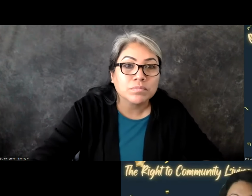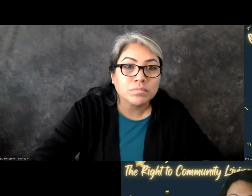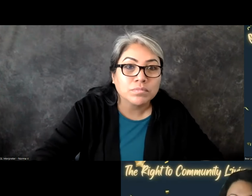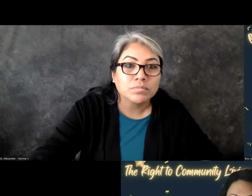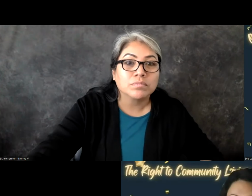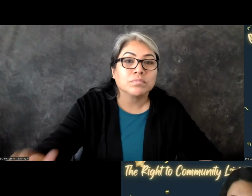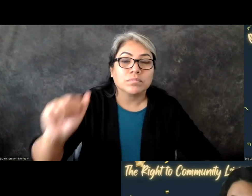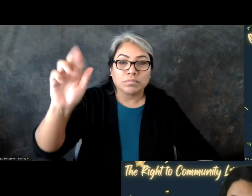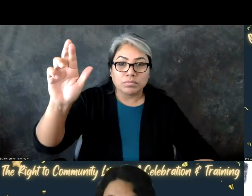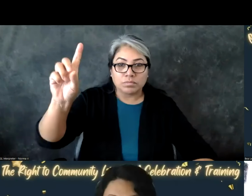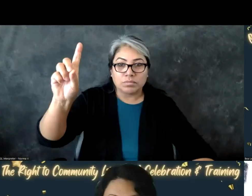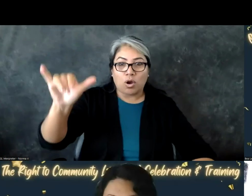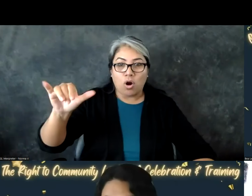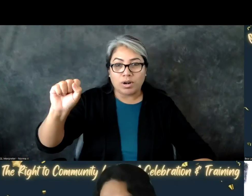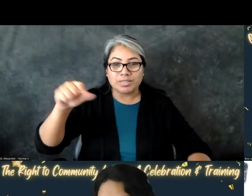Betty. Jeanine in the chat says thanks for the new law.